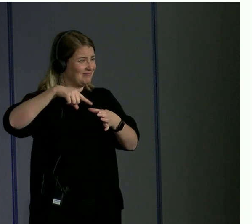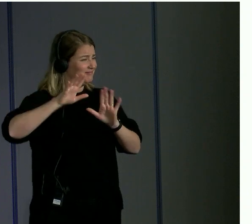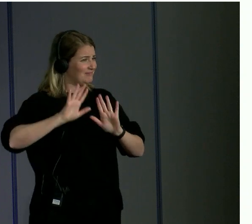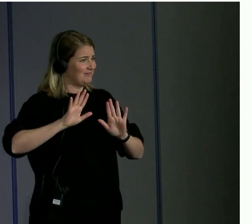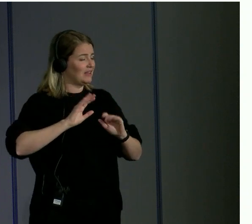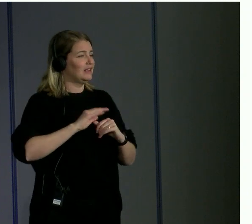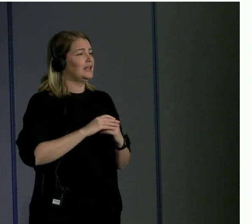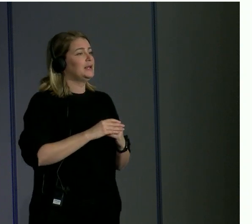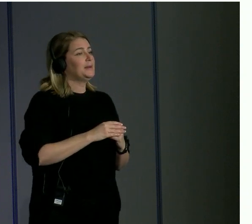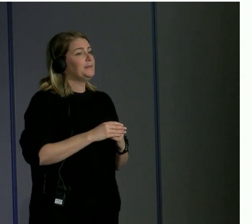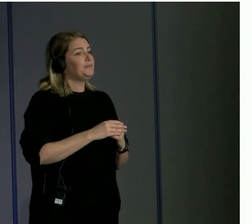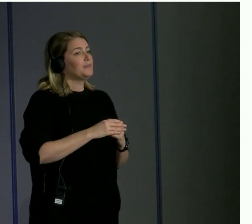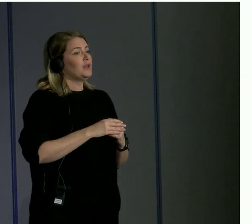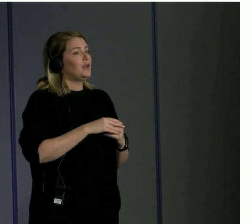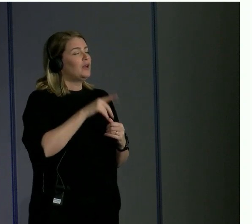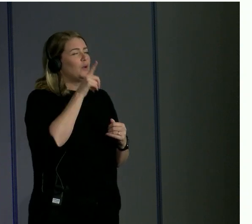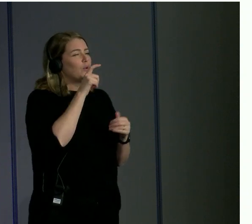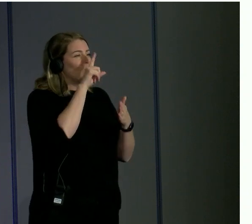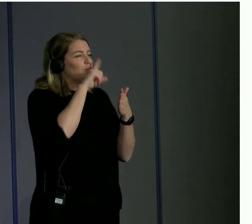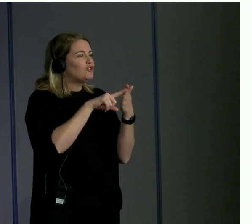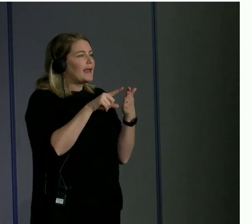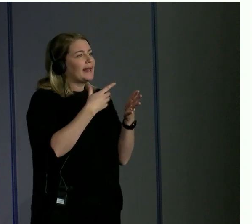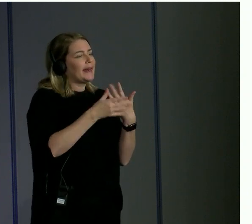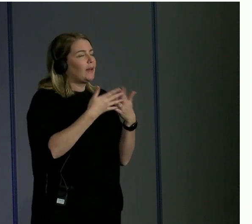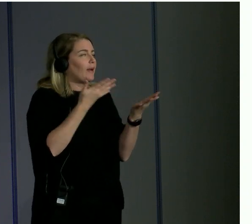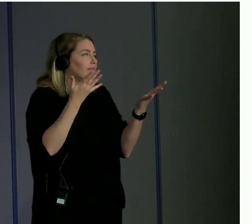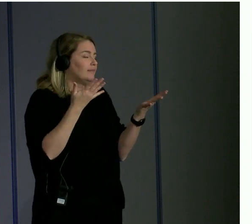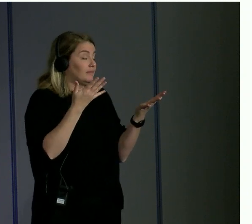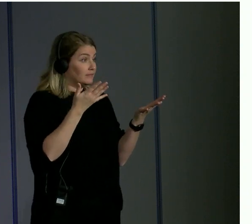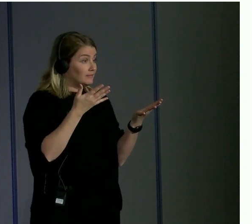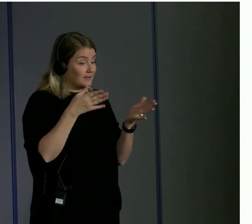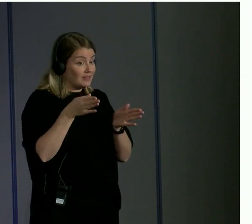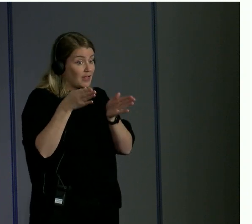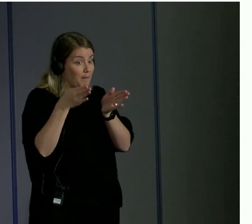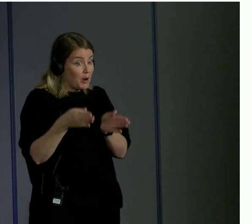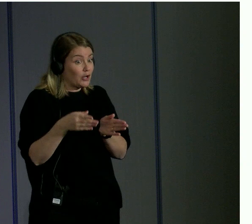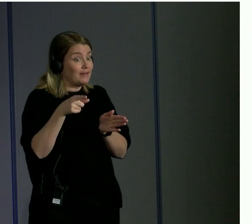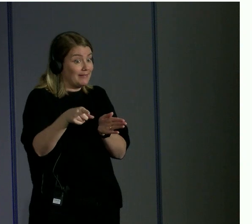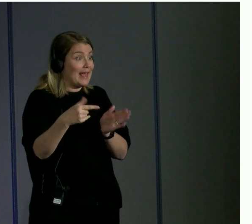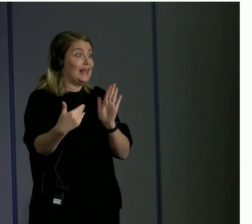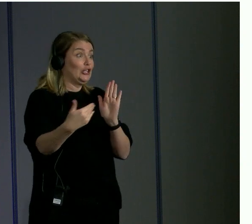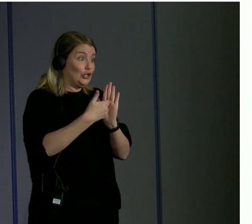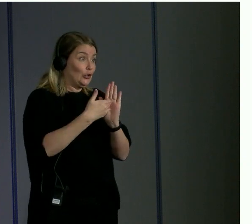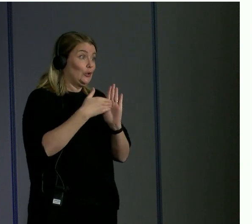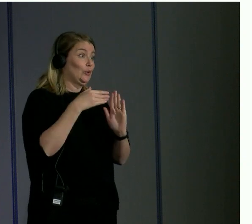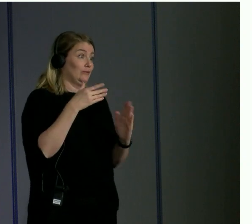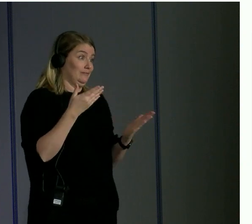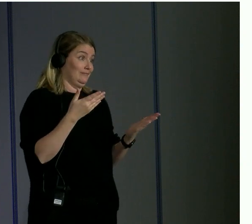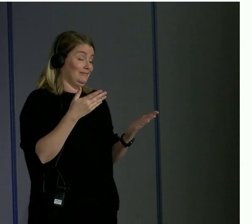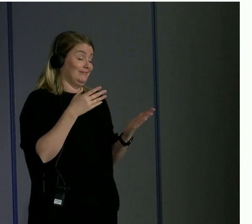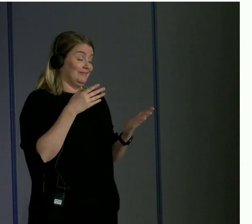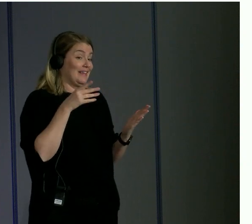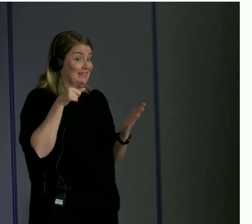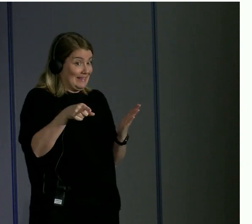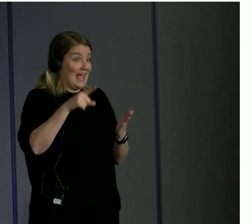Right? Who's checking anyway? The person you get sued from is checking. And even if that's